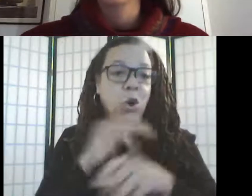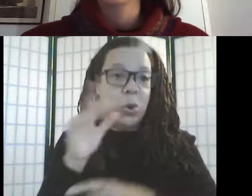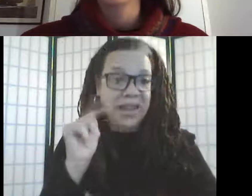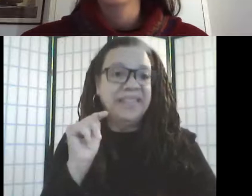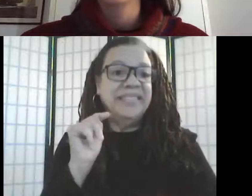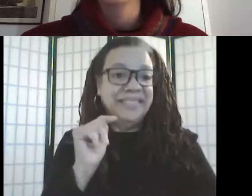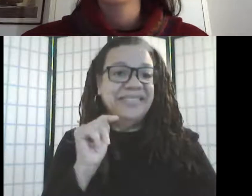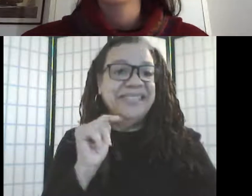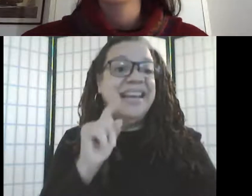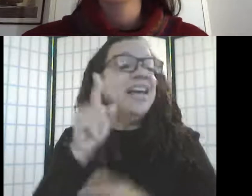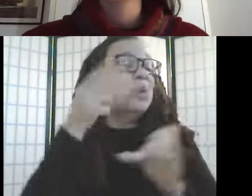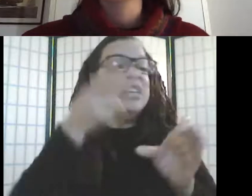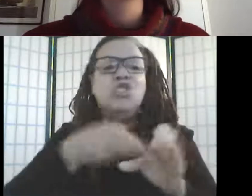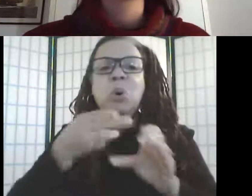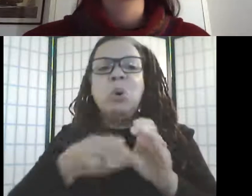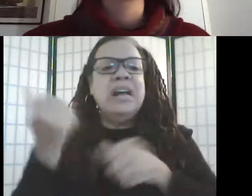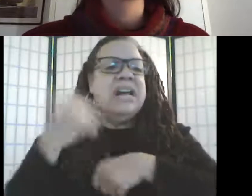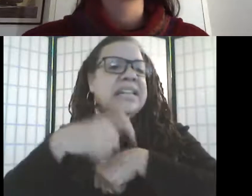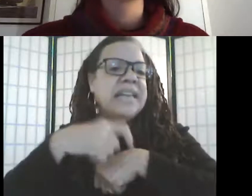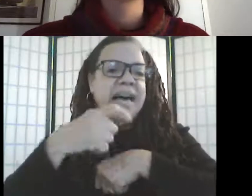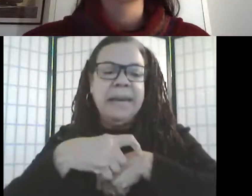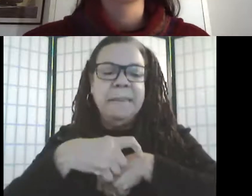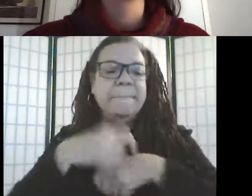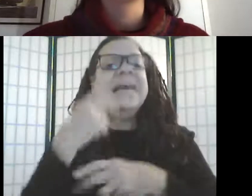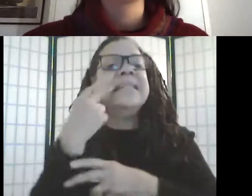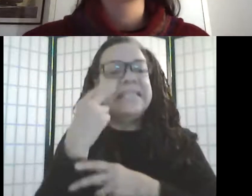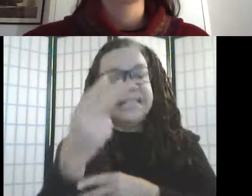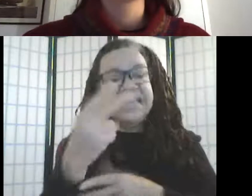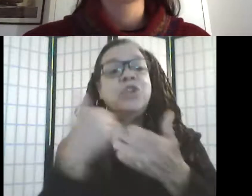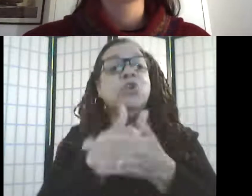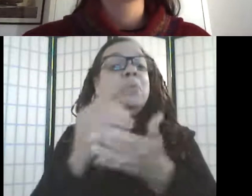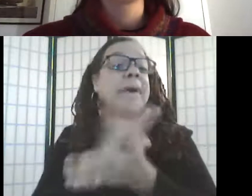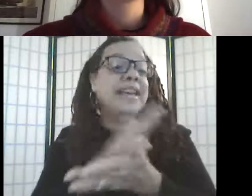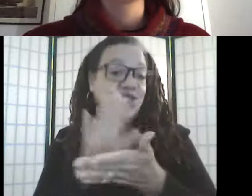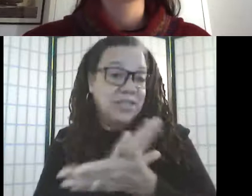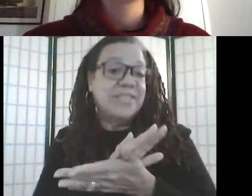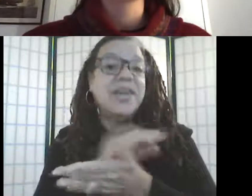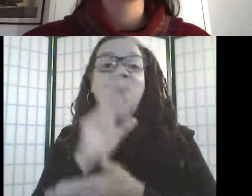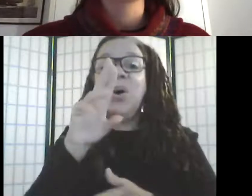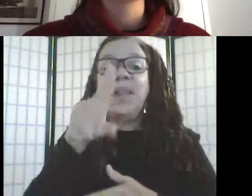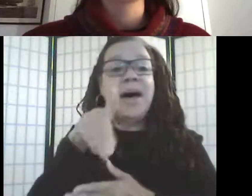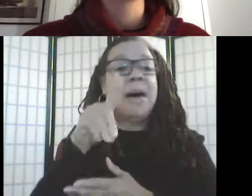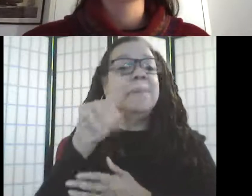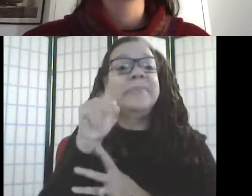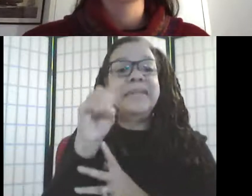and you can join at any level there, and see the advance pages, and get all the uh, all the updates, updates and invites too.